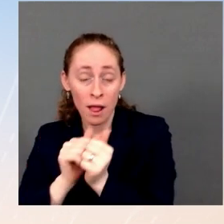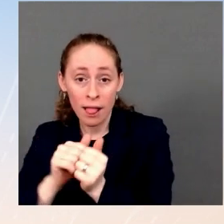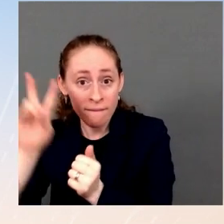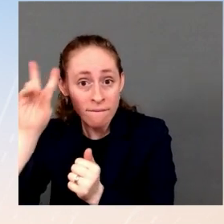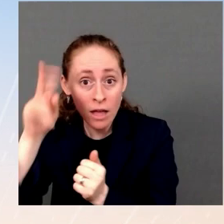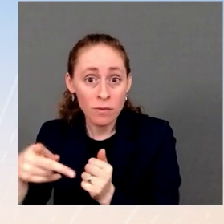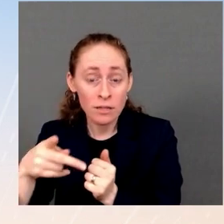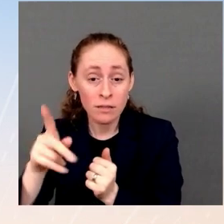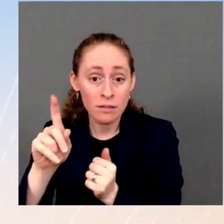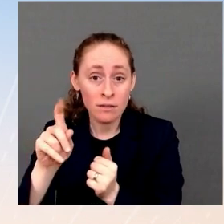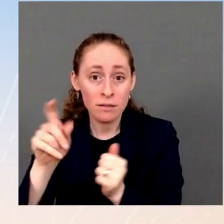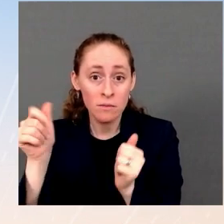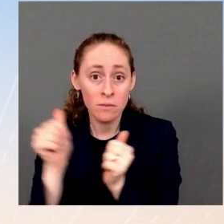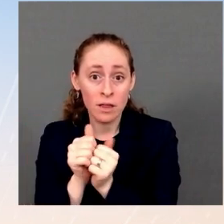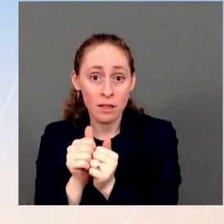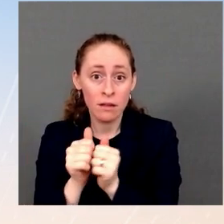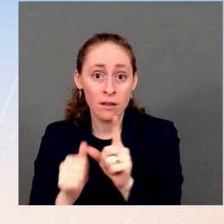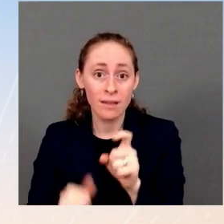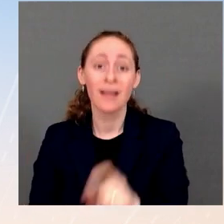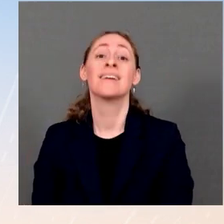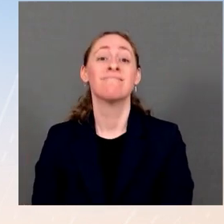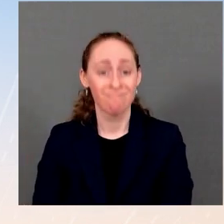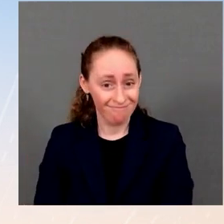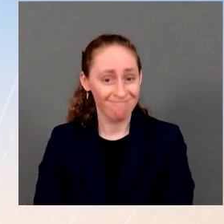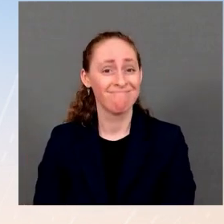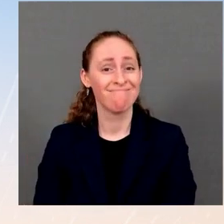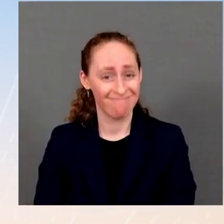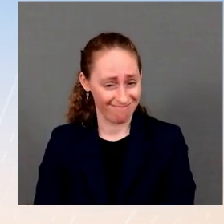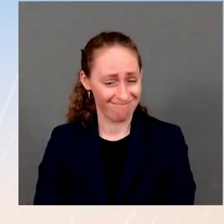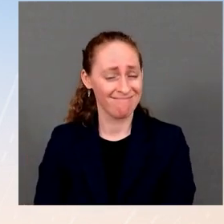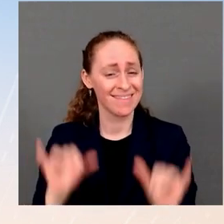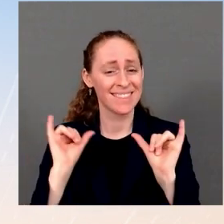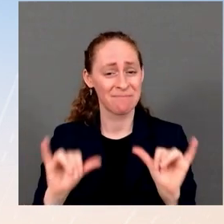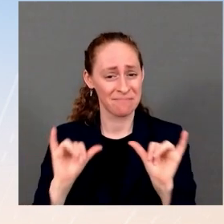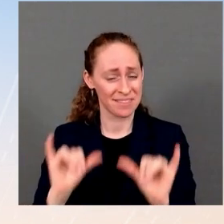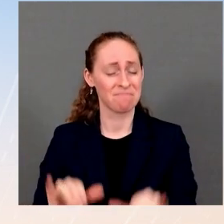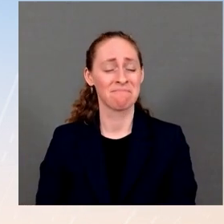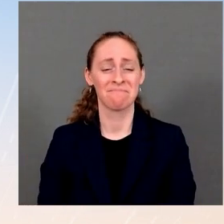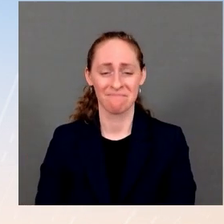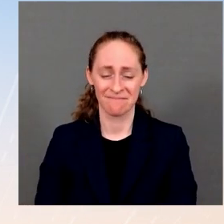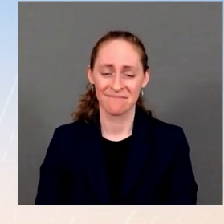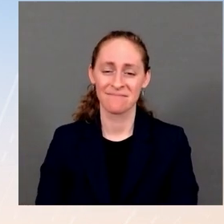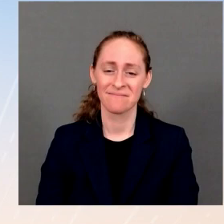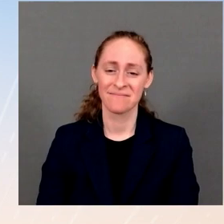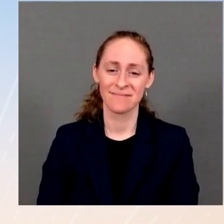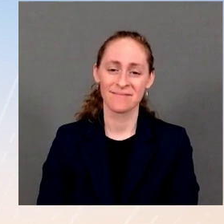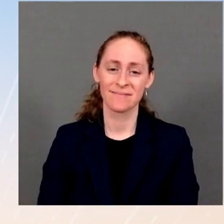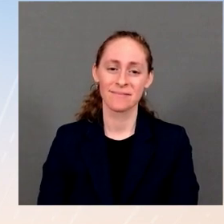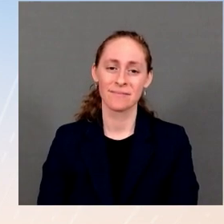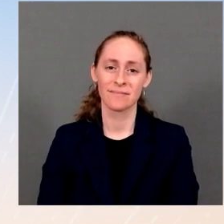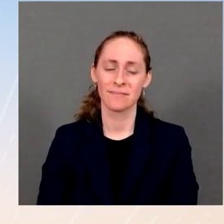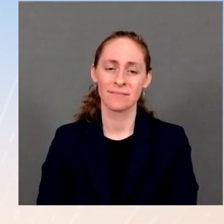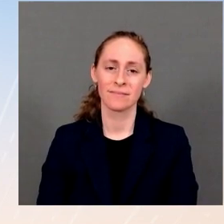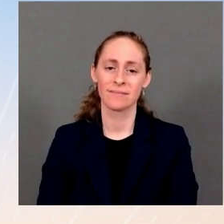Go ahead. The Press: Karine, can you give us a sense of where the White House sees Build Back Better right now?